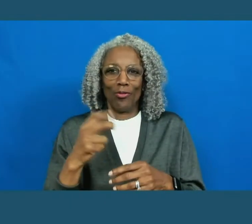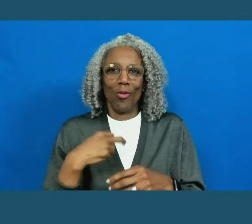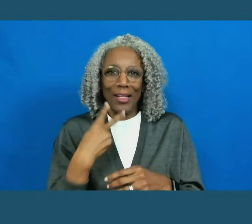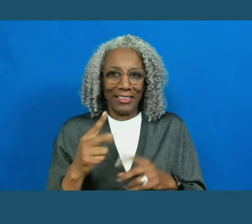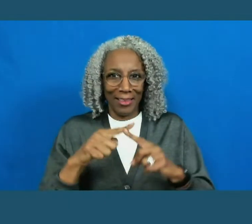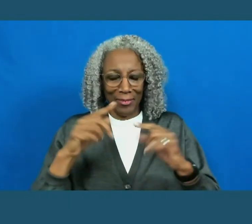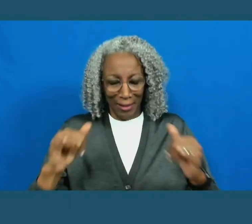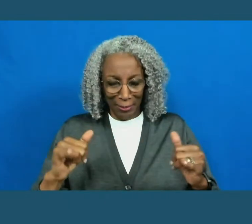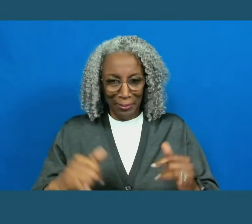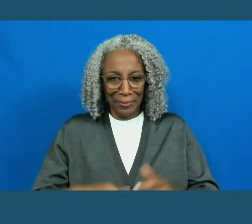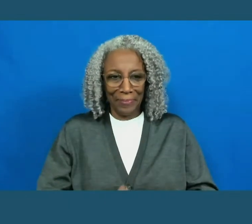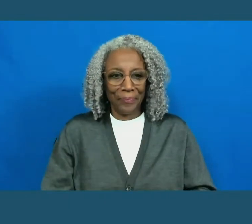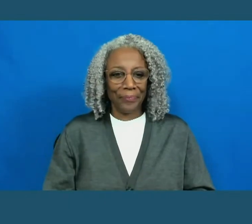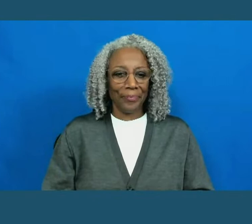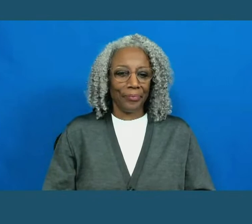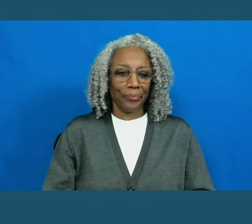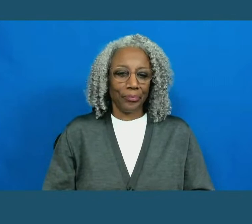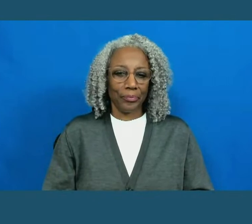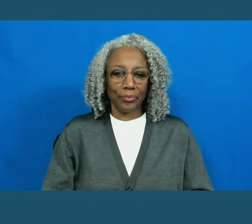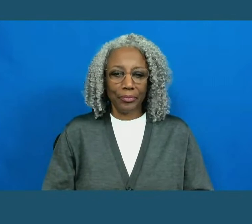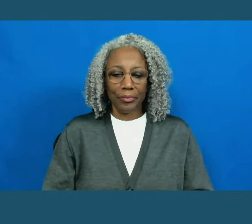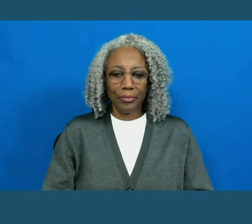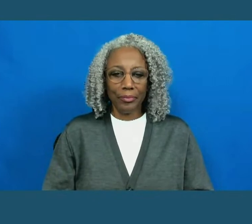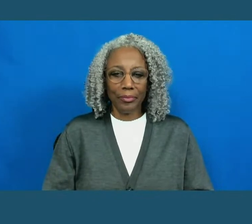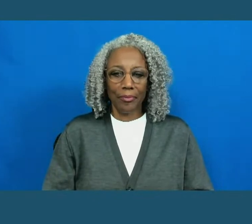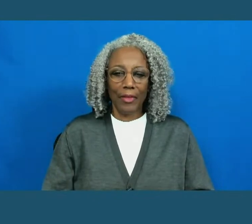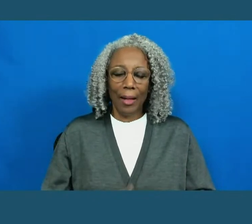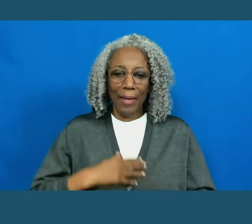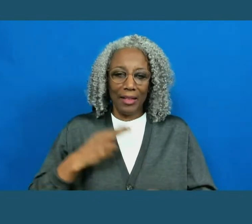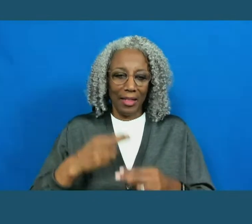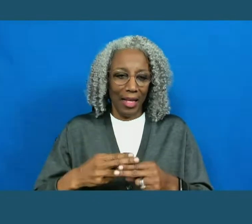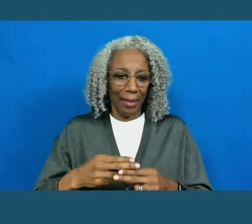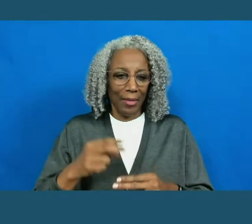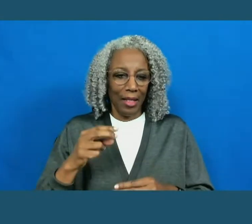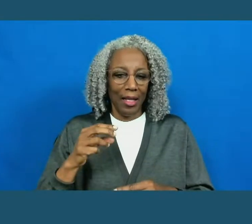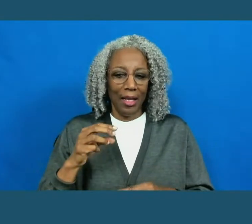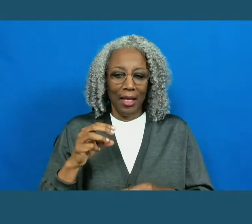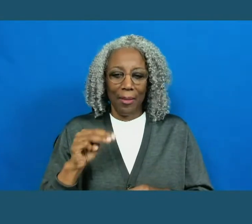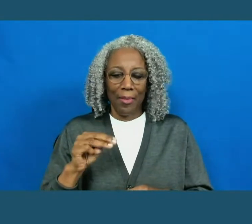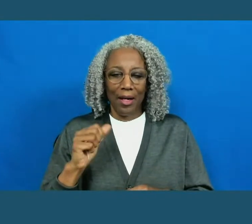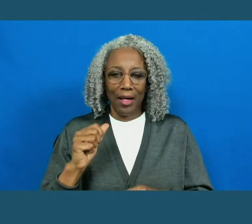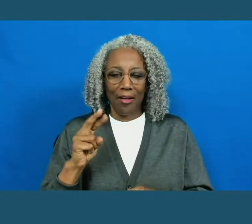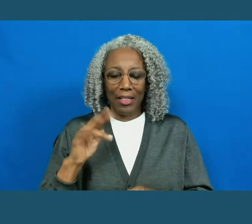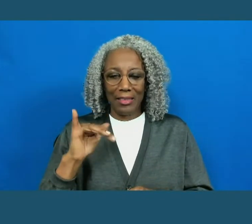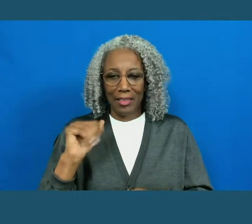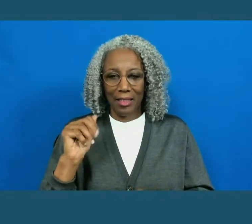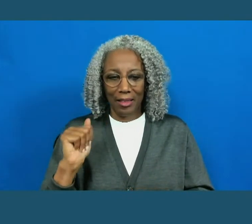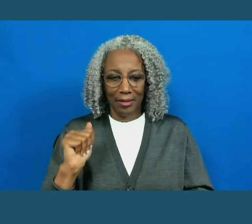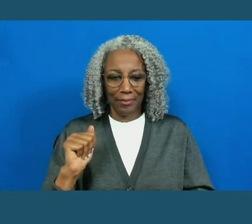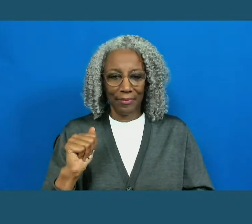Así emboscó es quien. Mi nombre